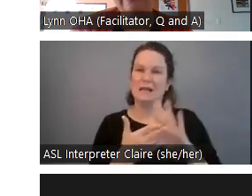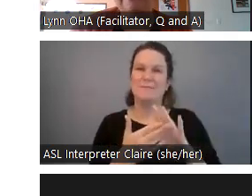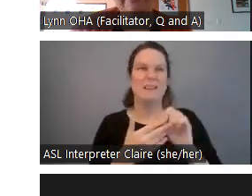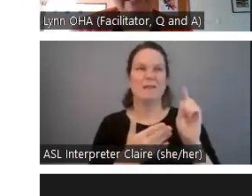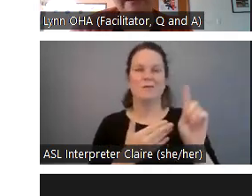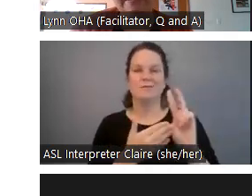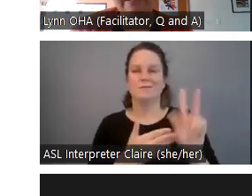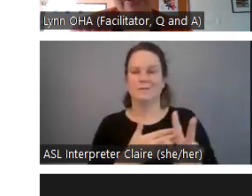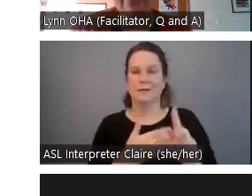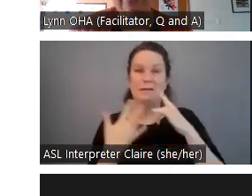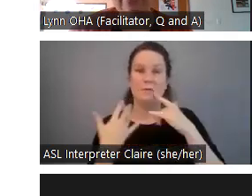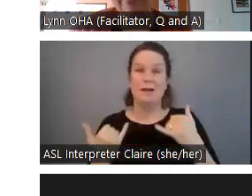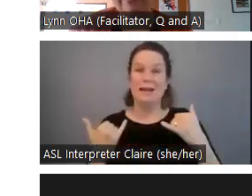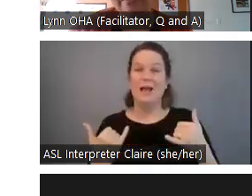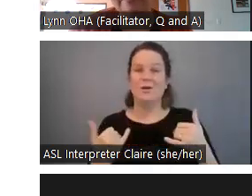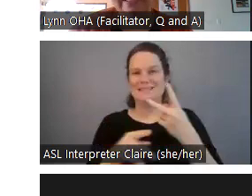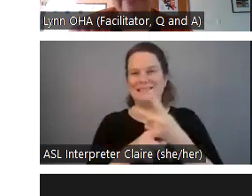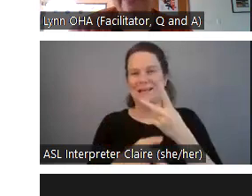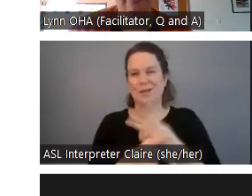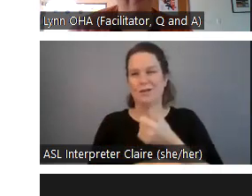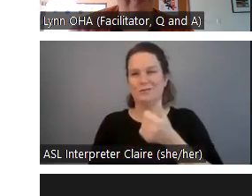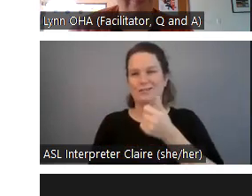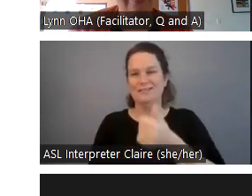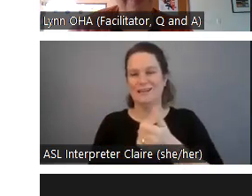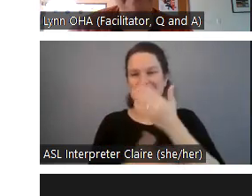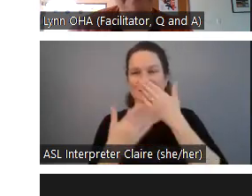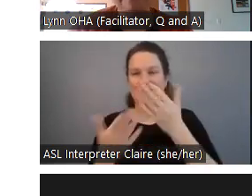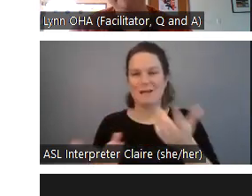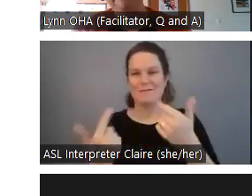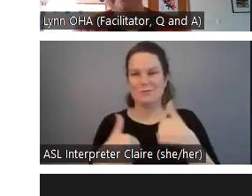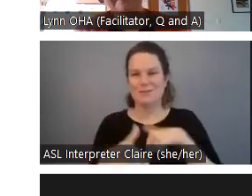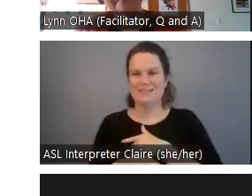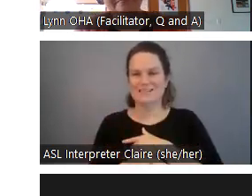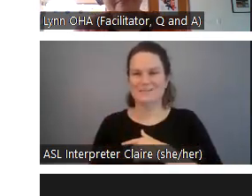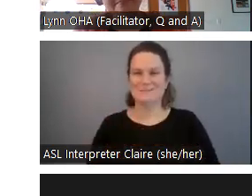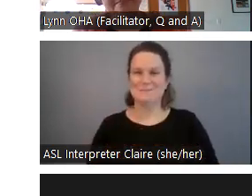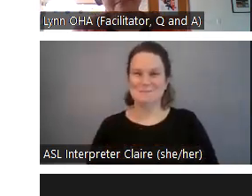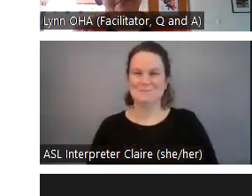In the meantime, take good care of yourselves and thank you for being here.